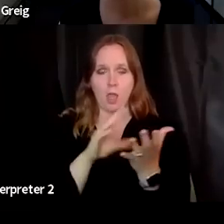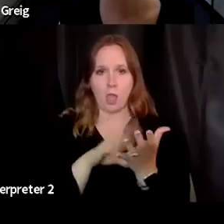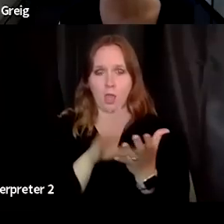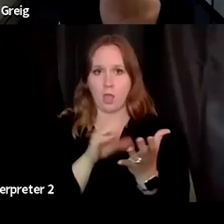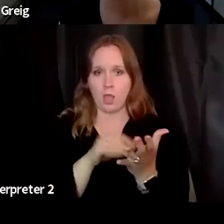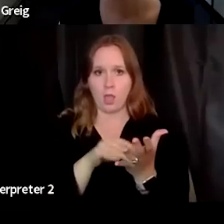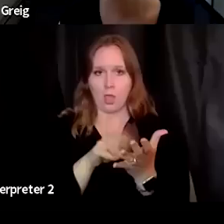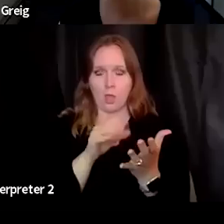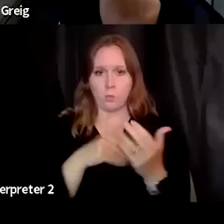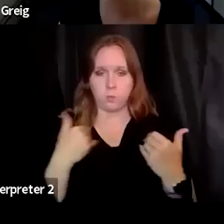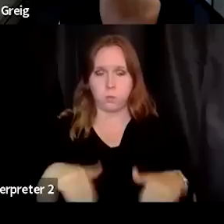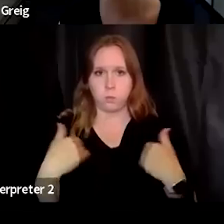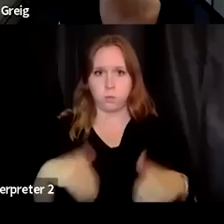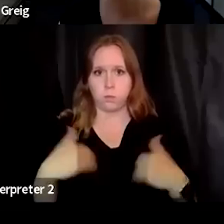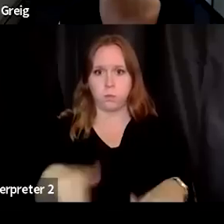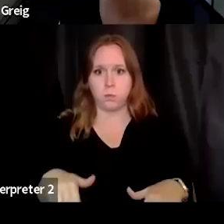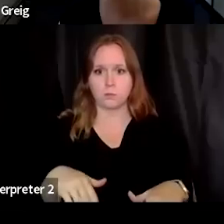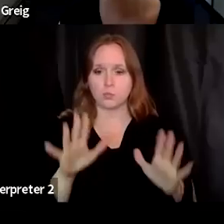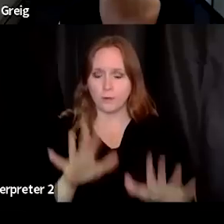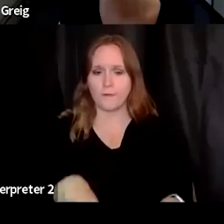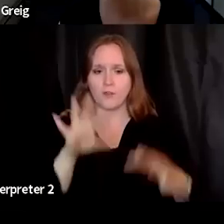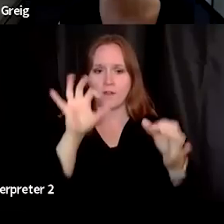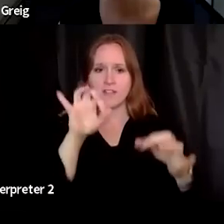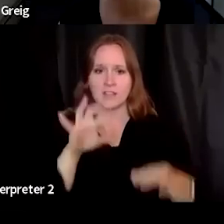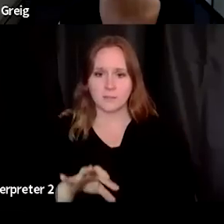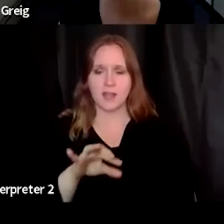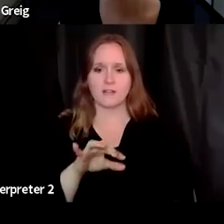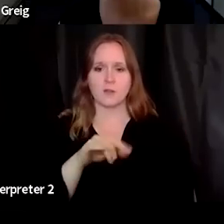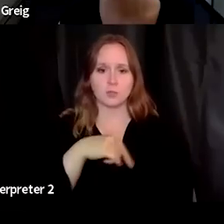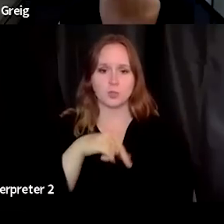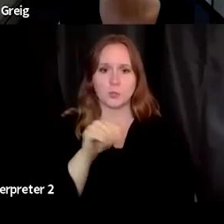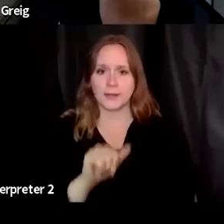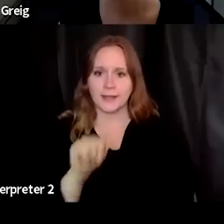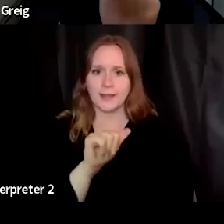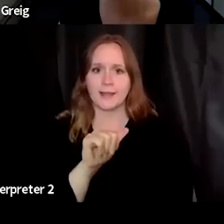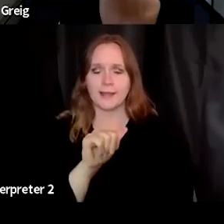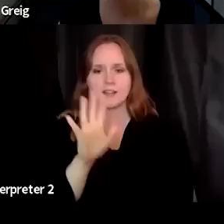There was a lot of great feedback in the Q&A from participants. We'll make sure we get that to you.